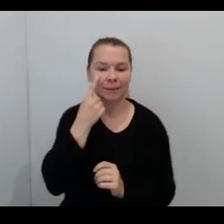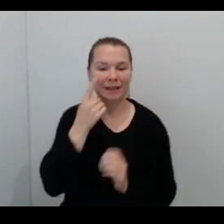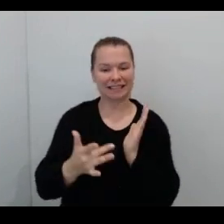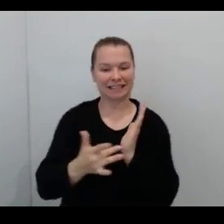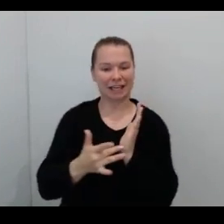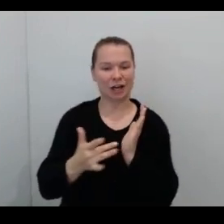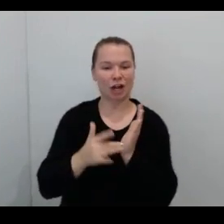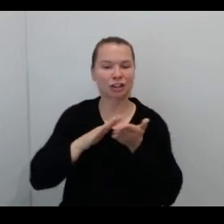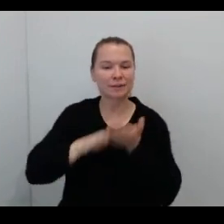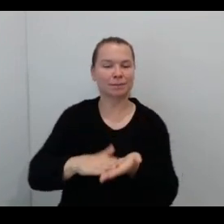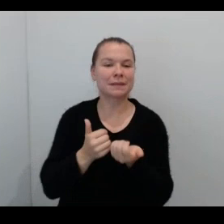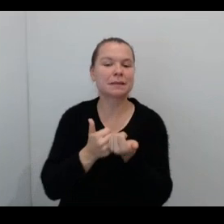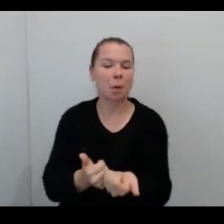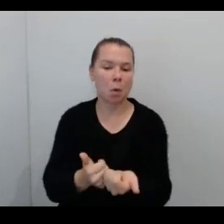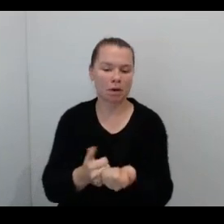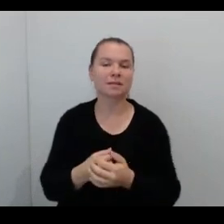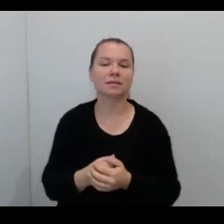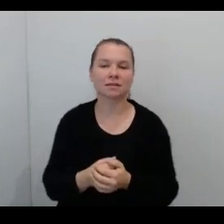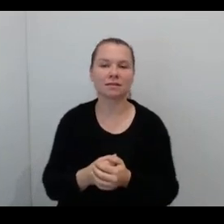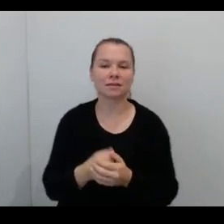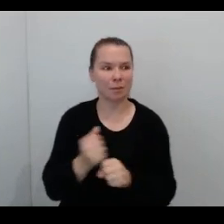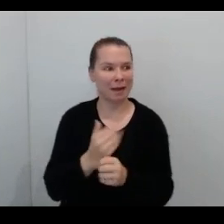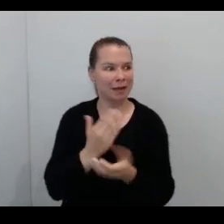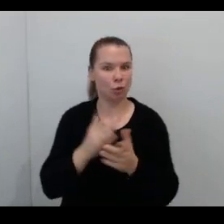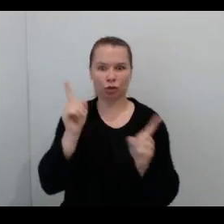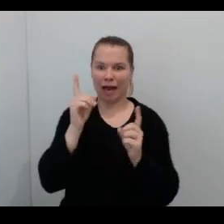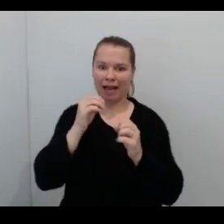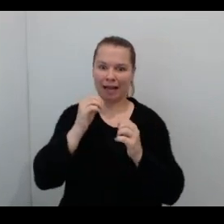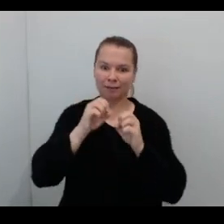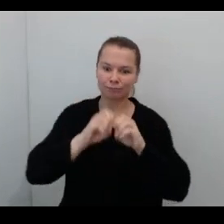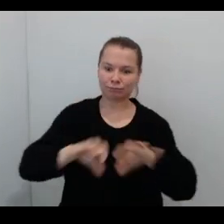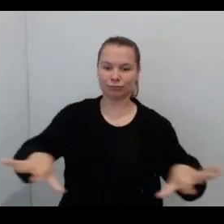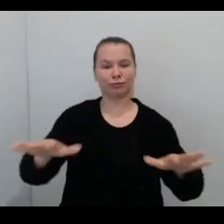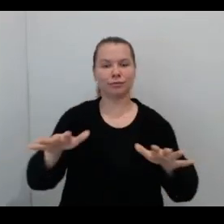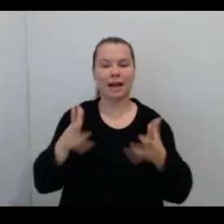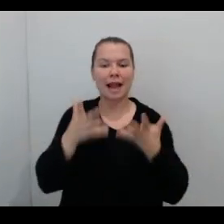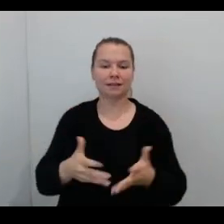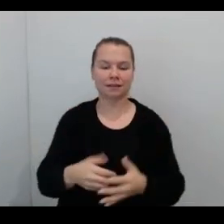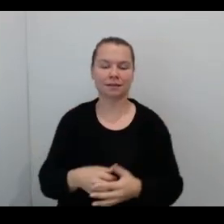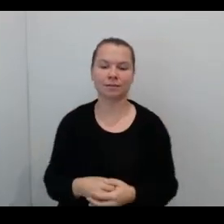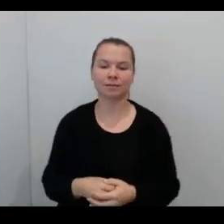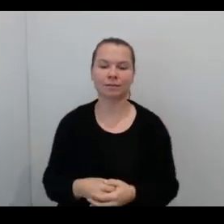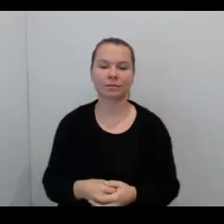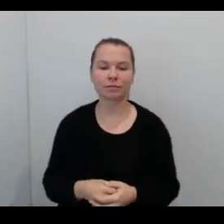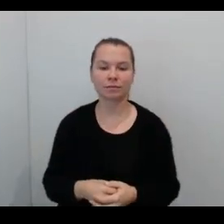use to be able to run our live webinar.